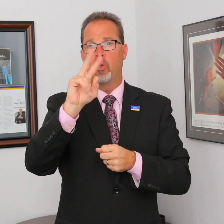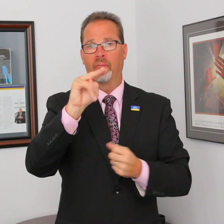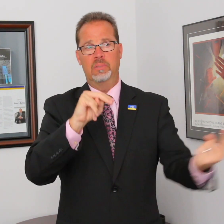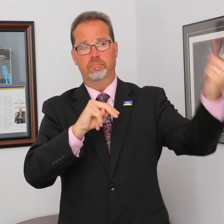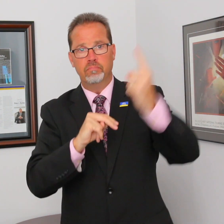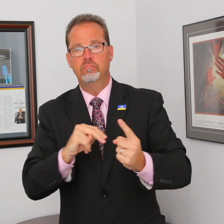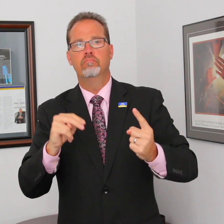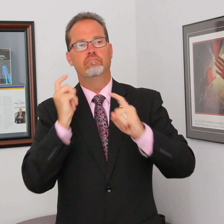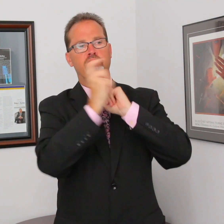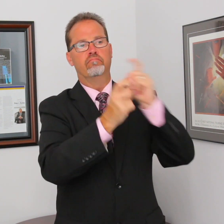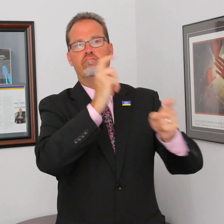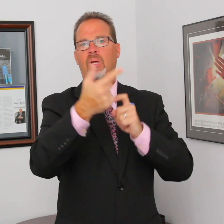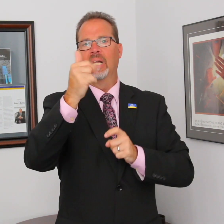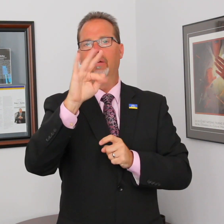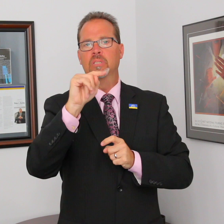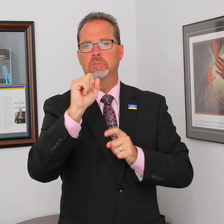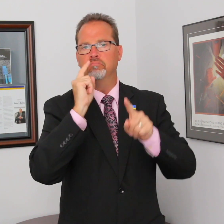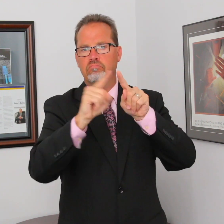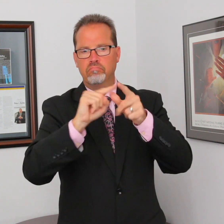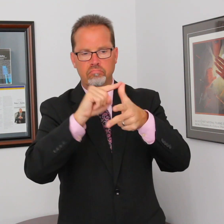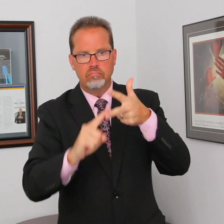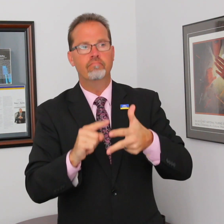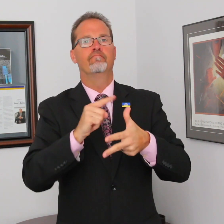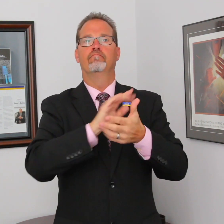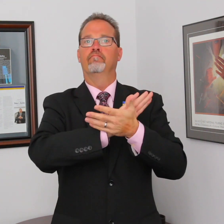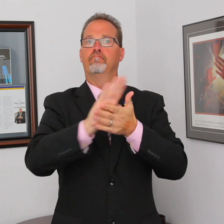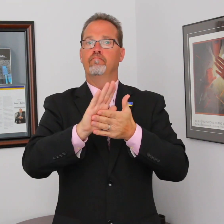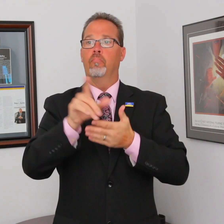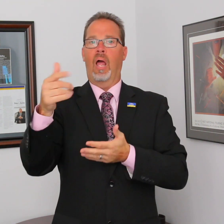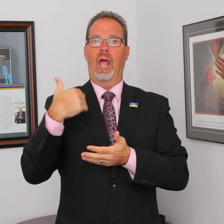were able to give Jeff Bravin a few different checks. When he accepted